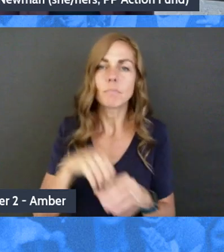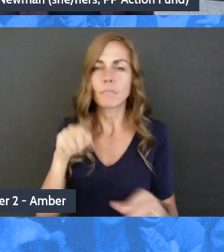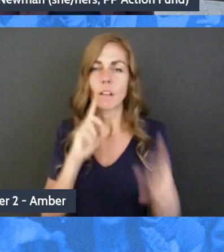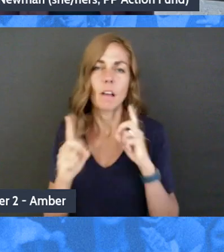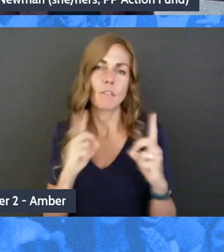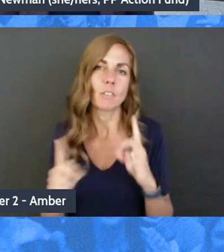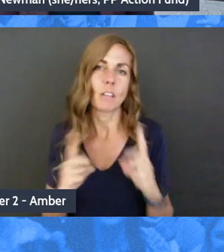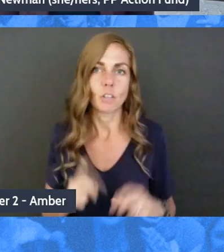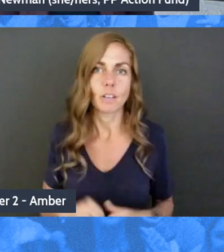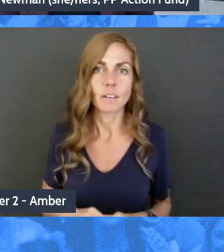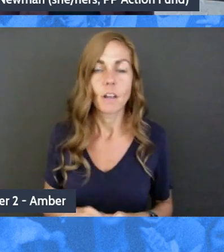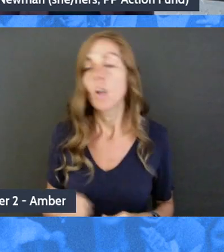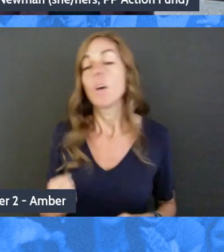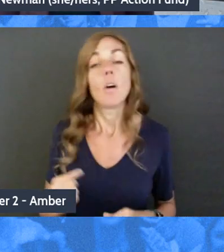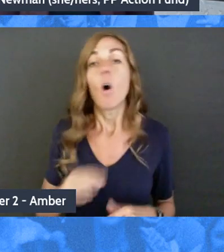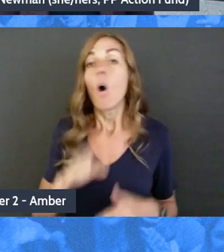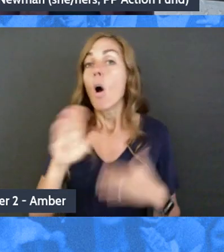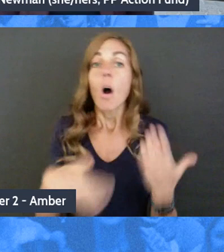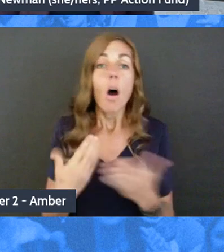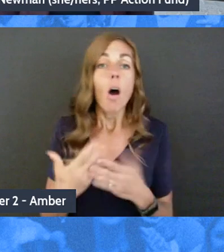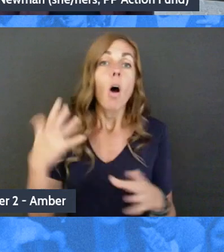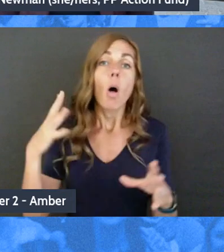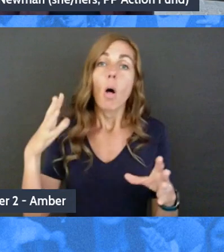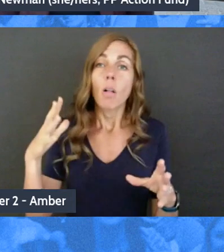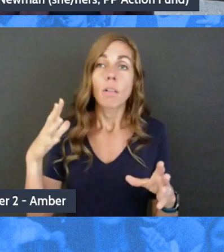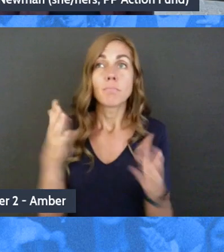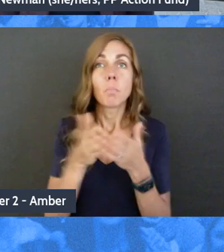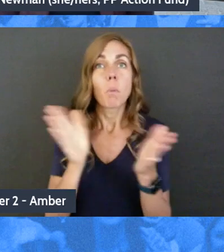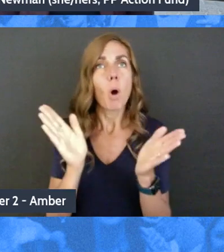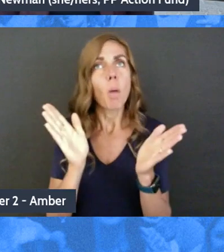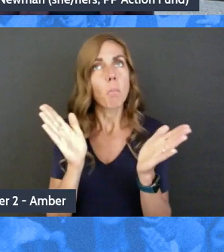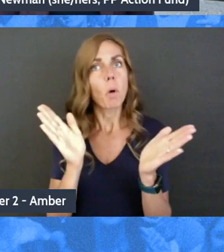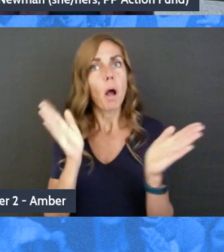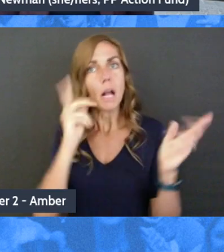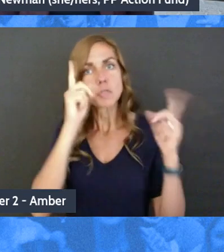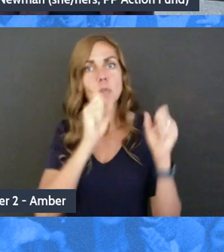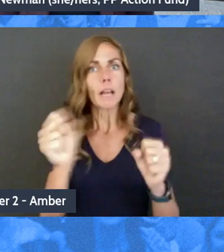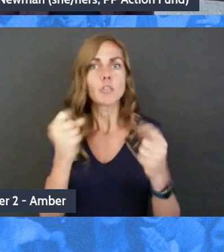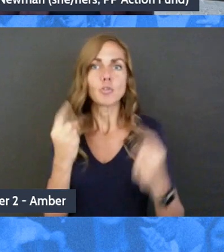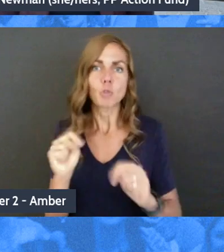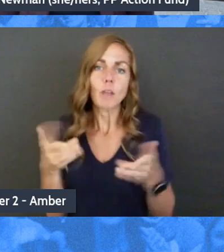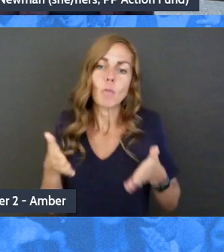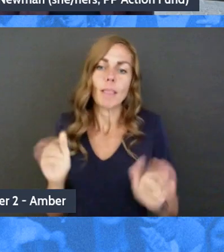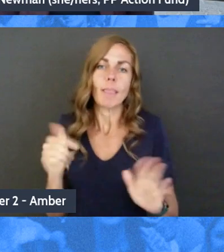And we, this all is part of a broader strategy to enable us to participate in democracy